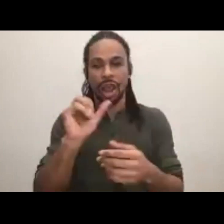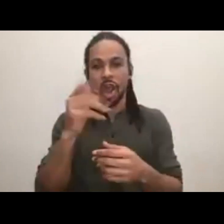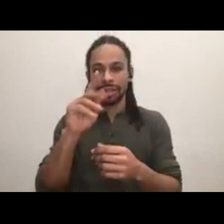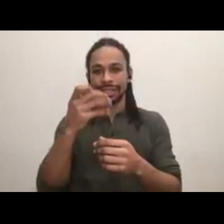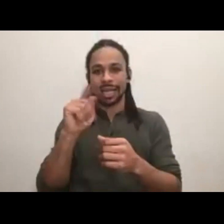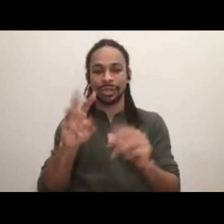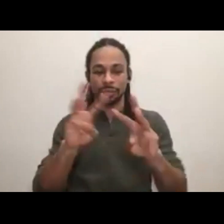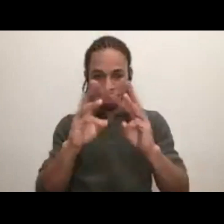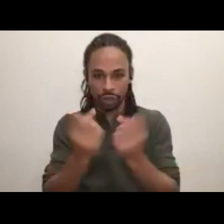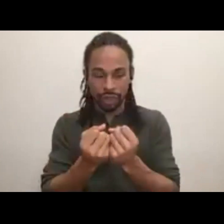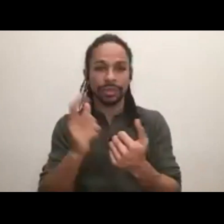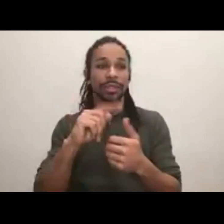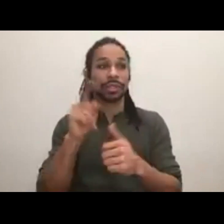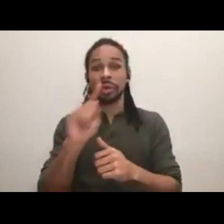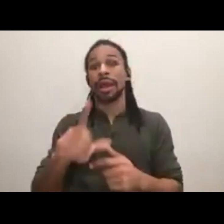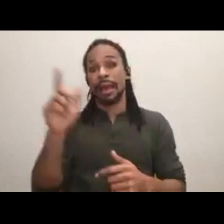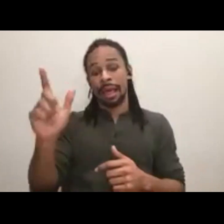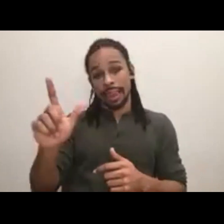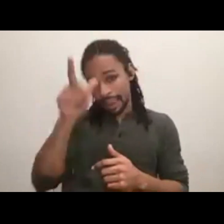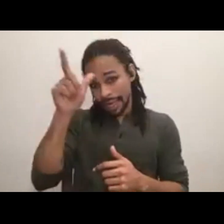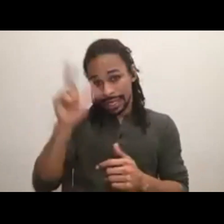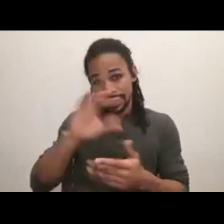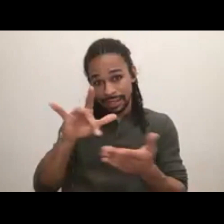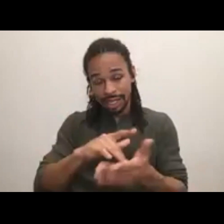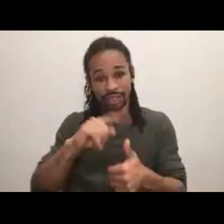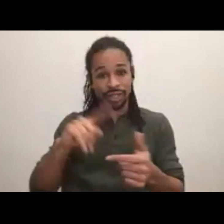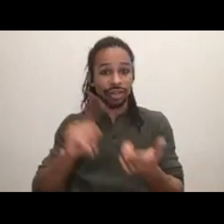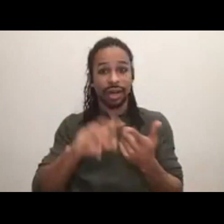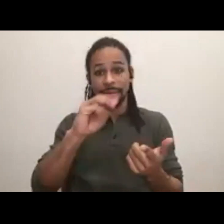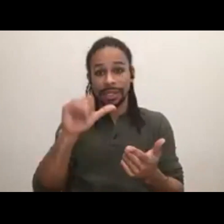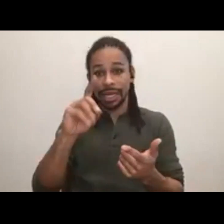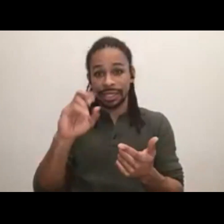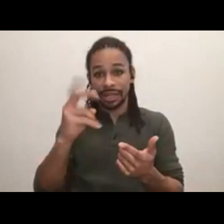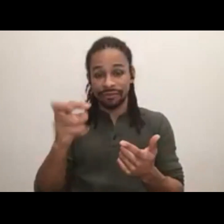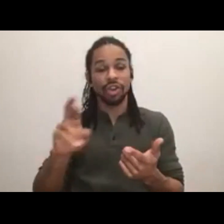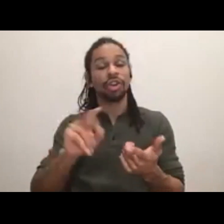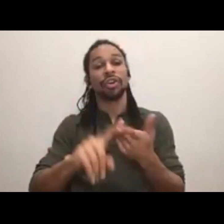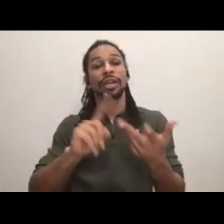such as Lincoln Center, MCA Denver Queens Museum, and Vassar College just to